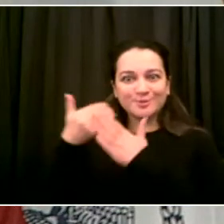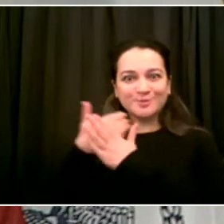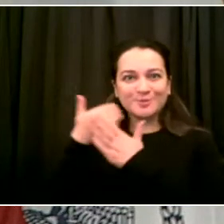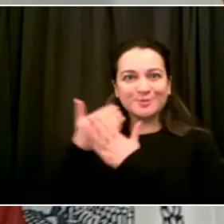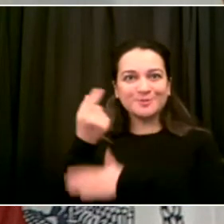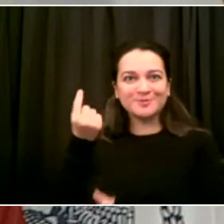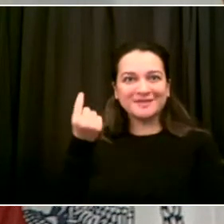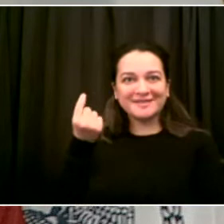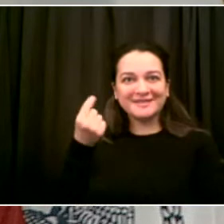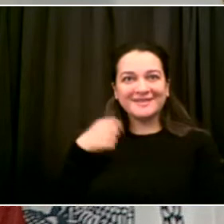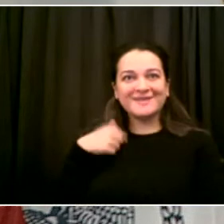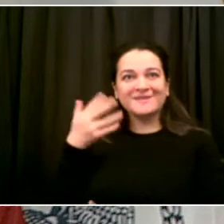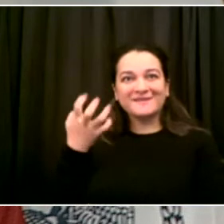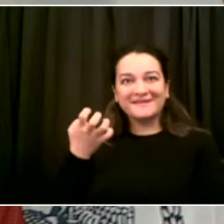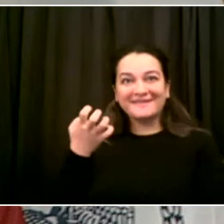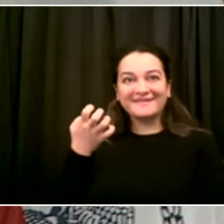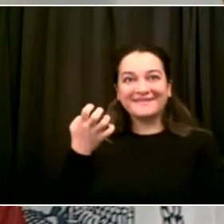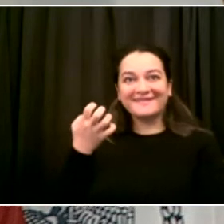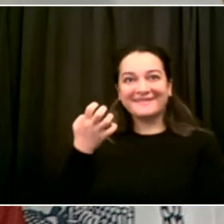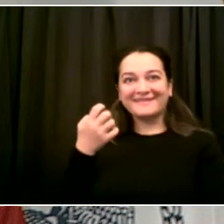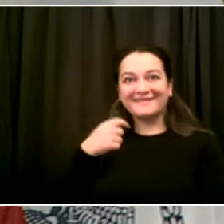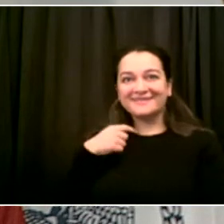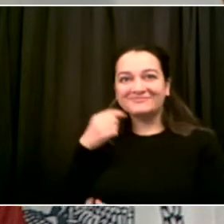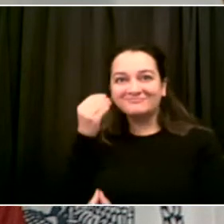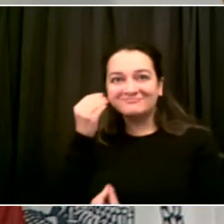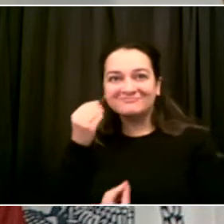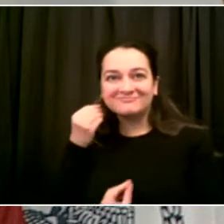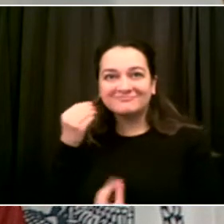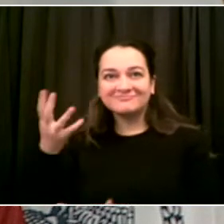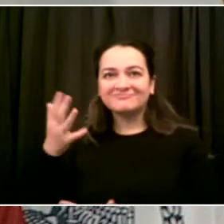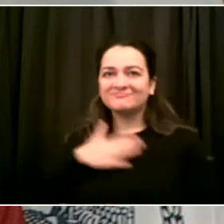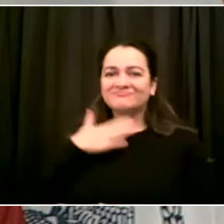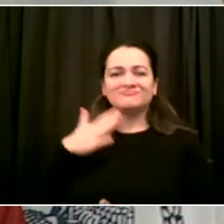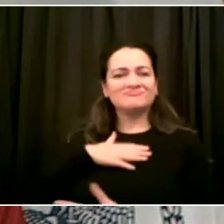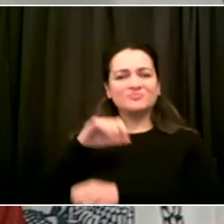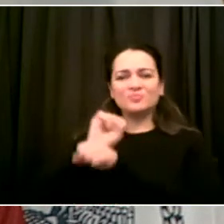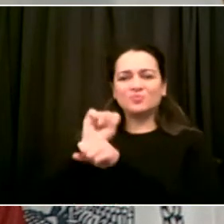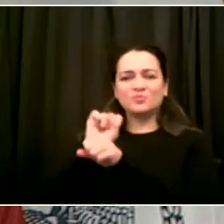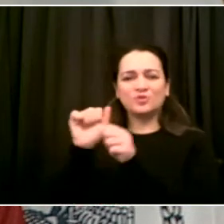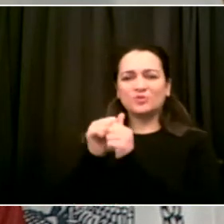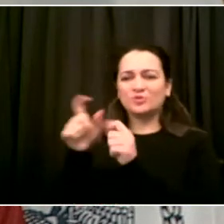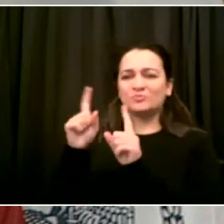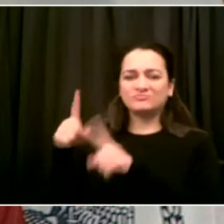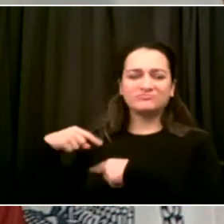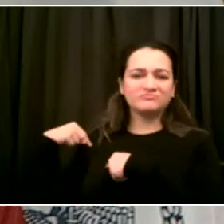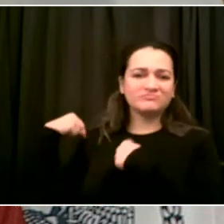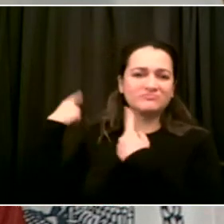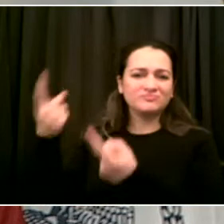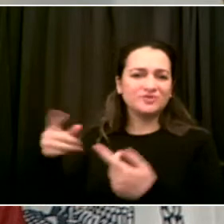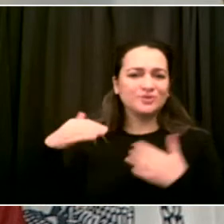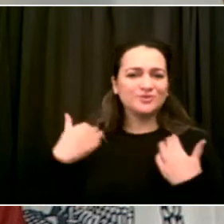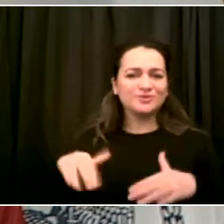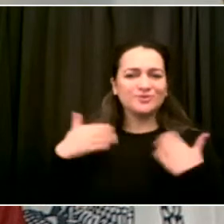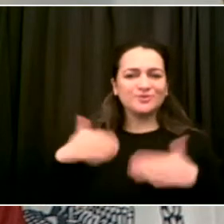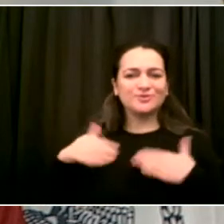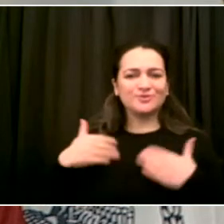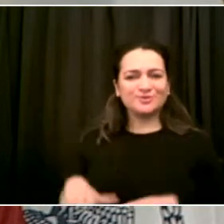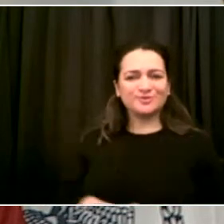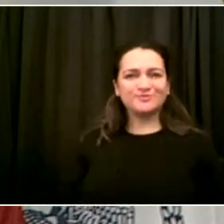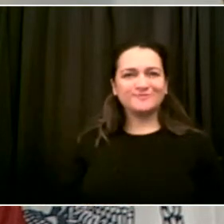YOU WILL BE SO KIND, HERGER NEWS AND A HAVE TO TAKE A MOMENT BEFORE YOU ASK YOUR QUESTION TO TELL YOU IT HAS REALLY BEEEN A